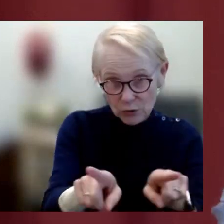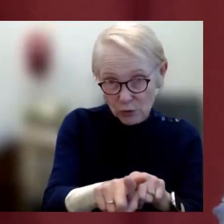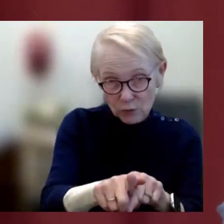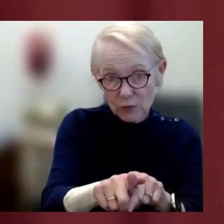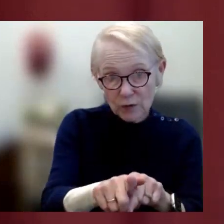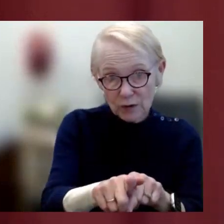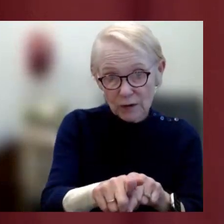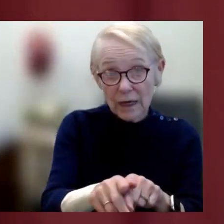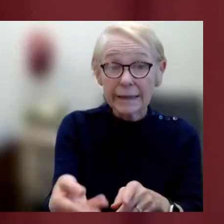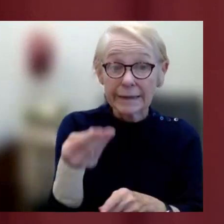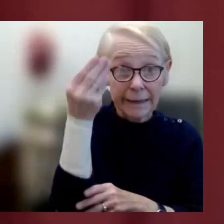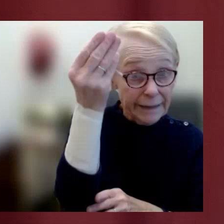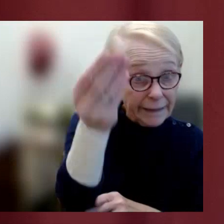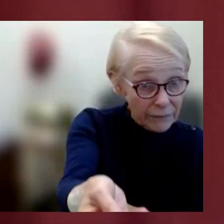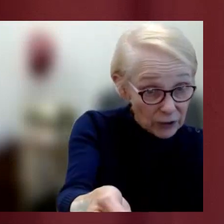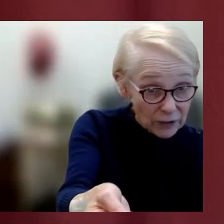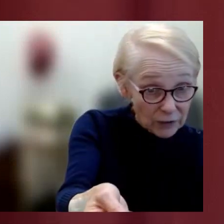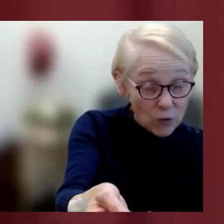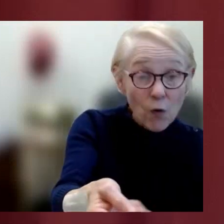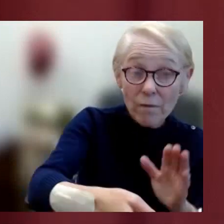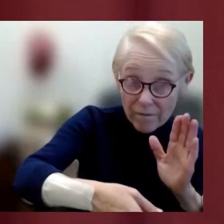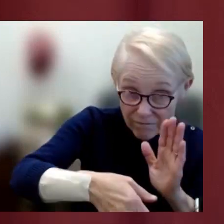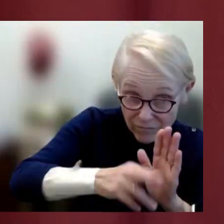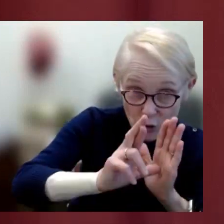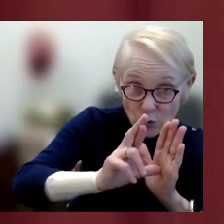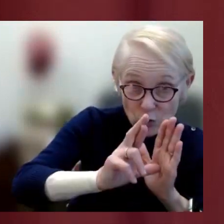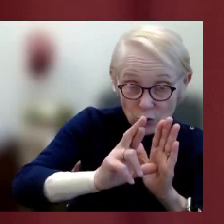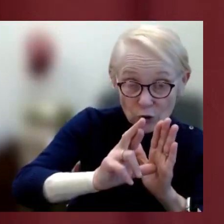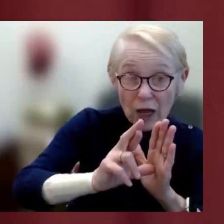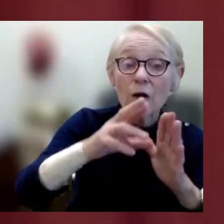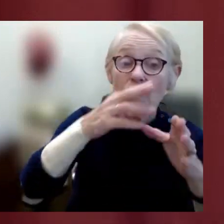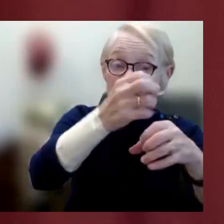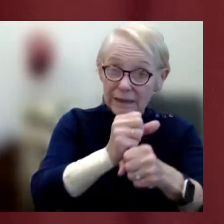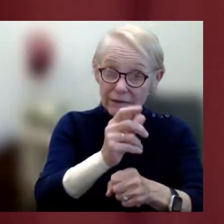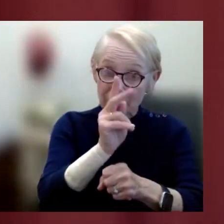it it can be reviewed they can get their ballot they can complete their ballot and they can vote